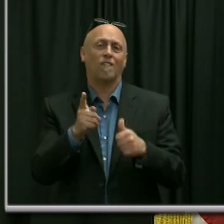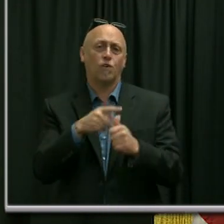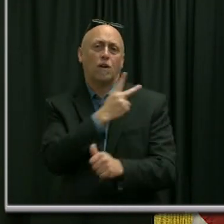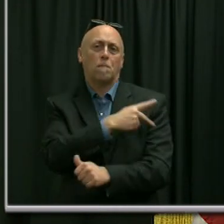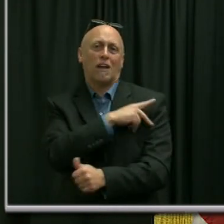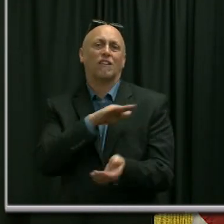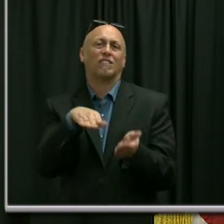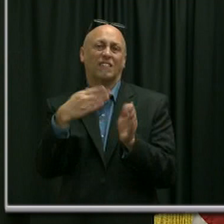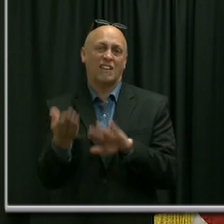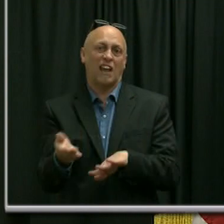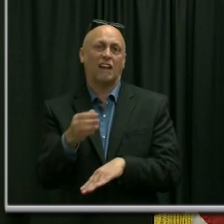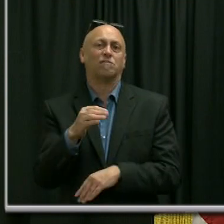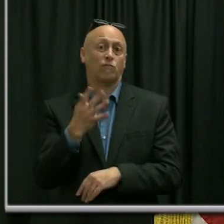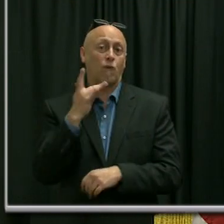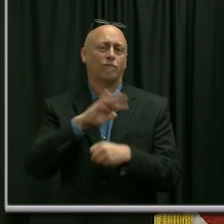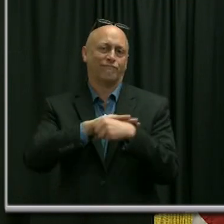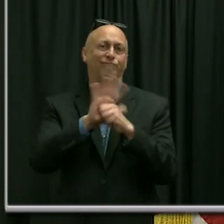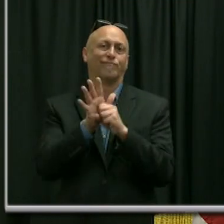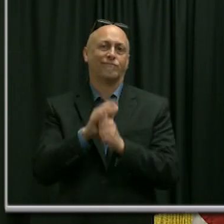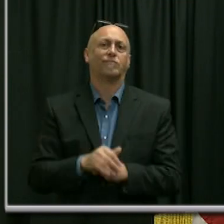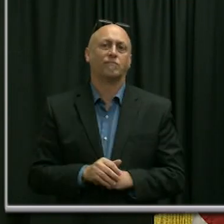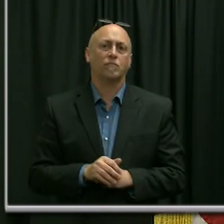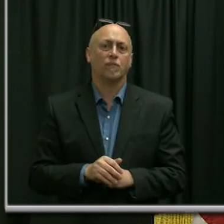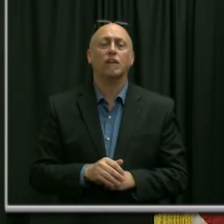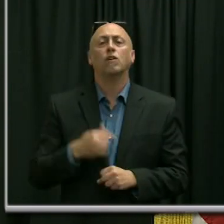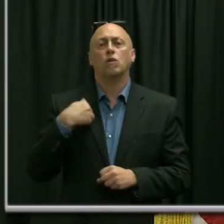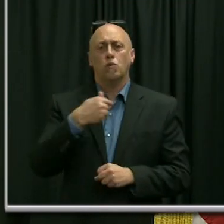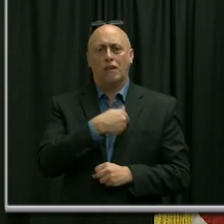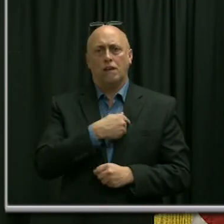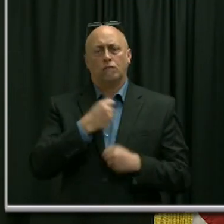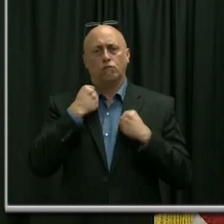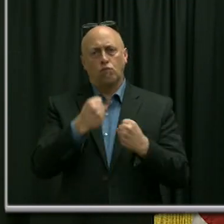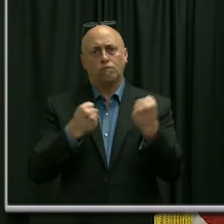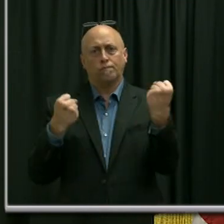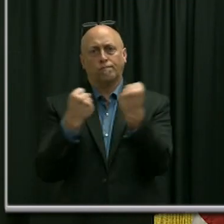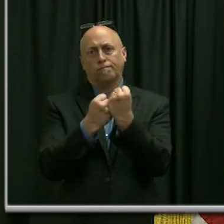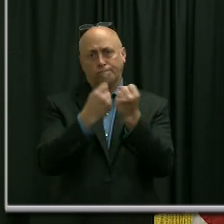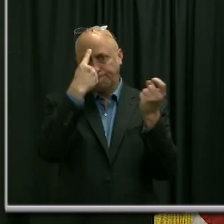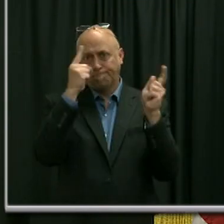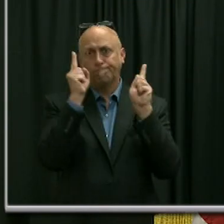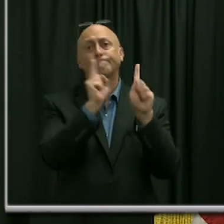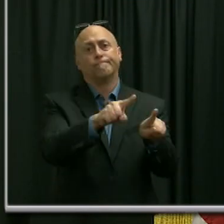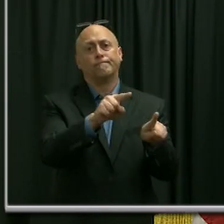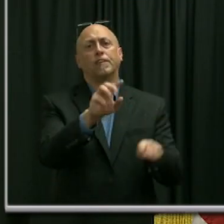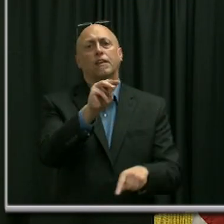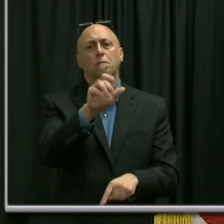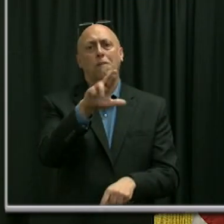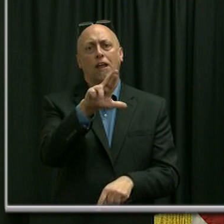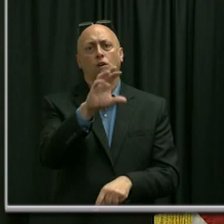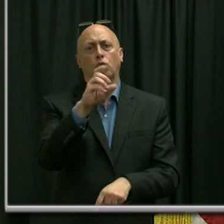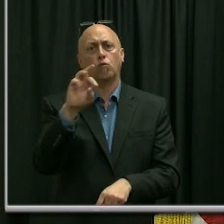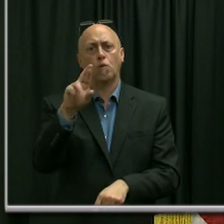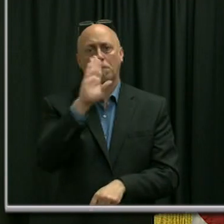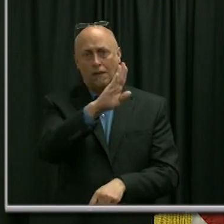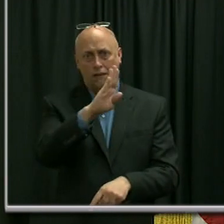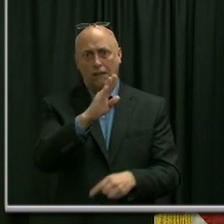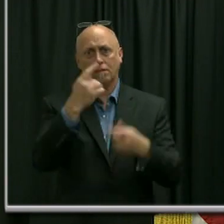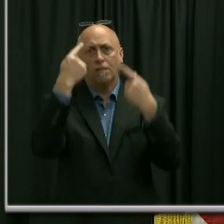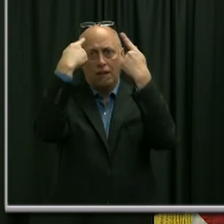PATIENT DIE FROM COVERT NINETEEN. VANDERBILT UNIVERSITY MEDICAL CENTER STRONGLY SUPPORTS THE MAYOR'S STATEMENT